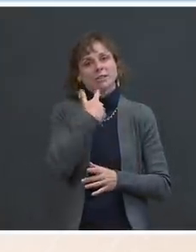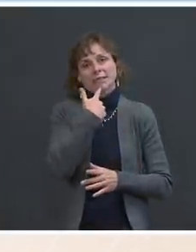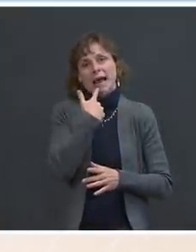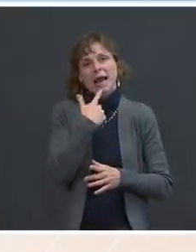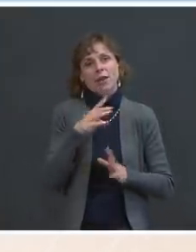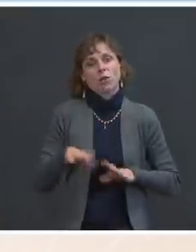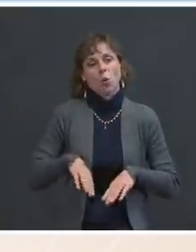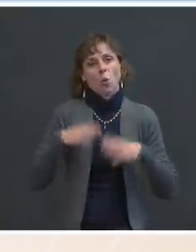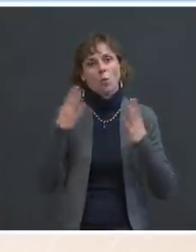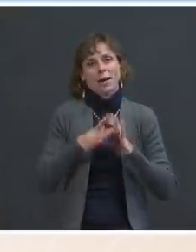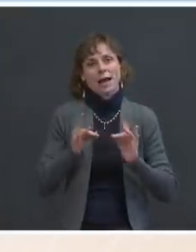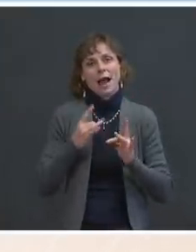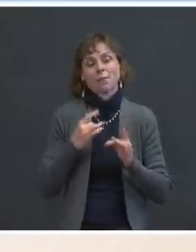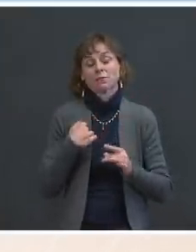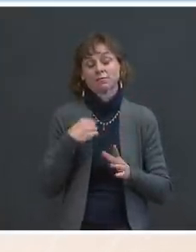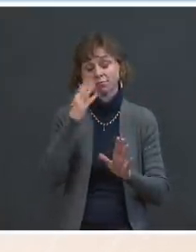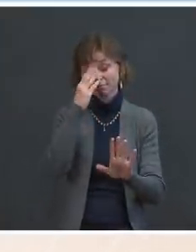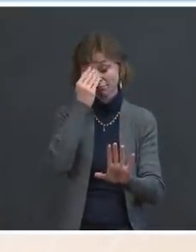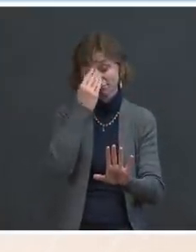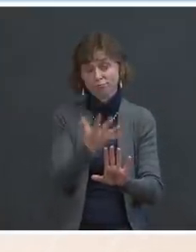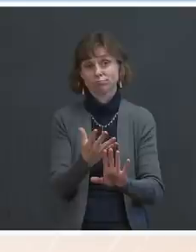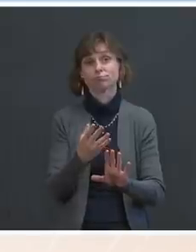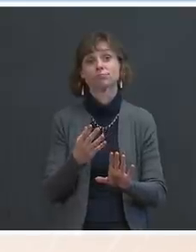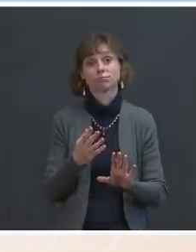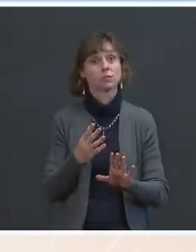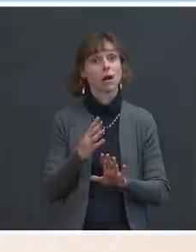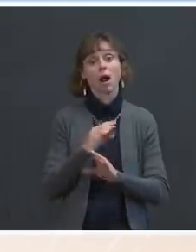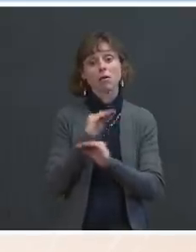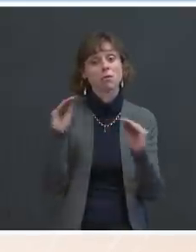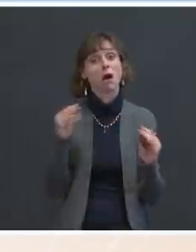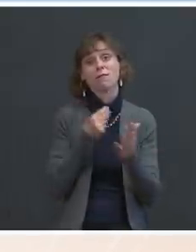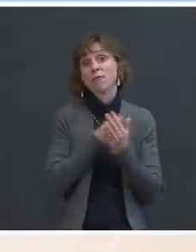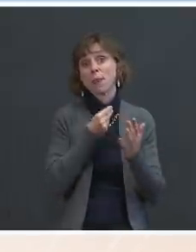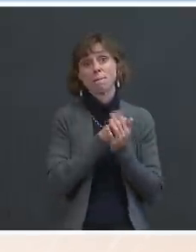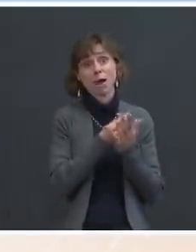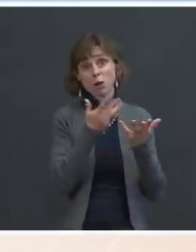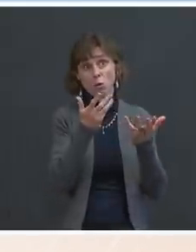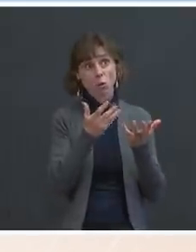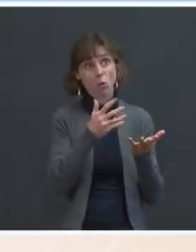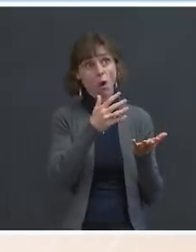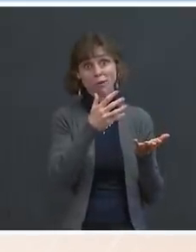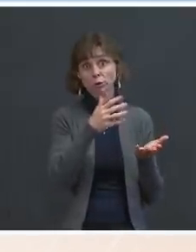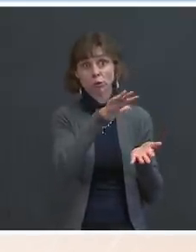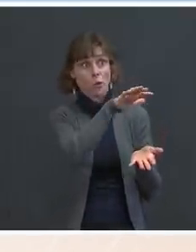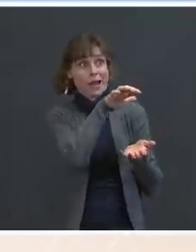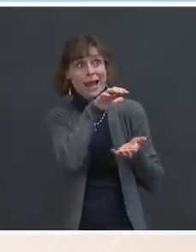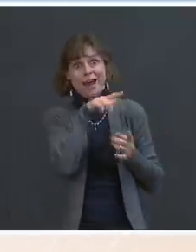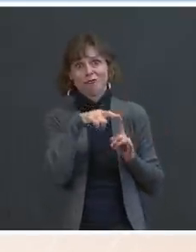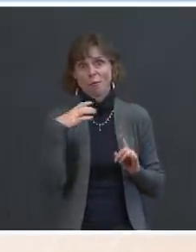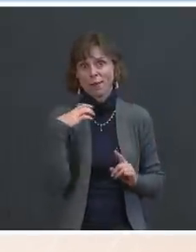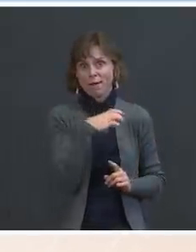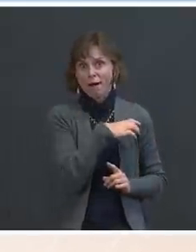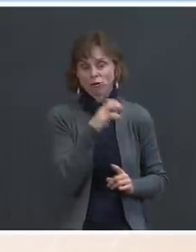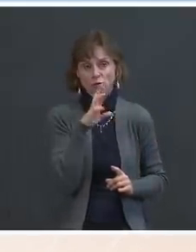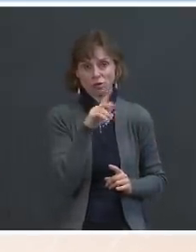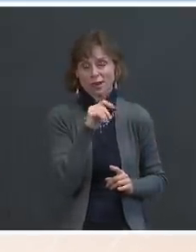that we're looking to get from Congress, from the taxpayers of the United States, goes to government leaders.